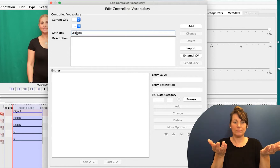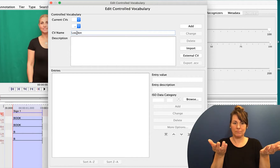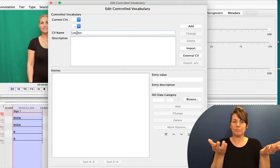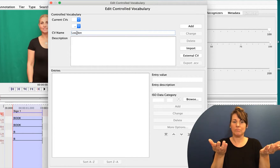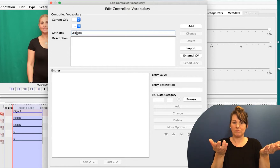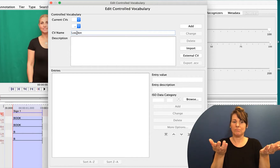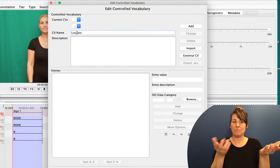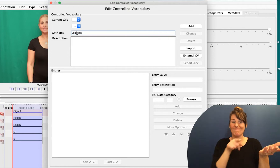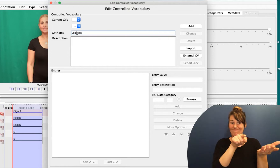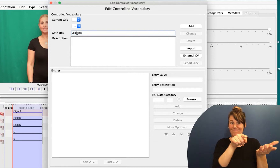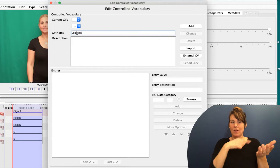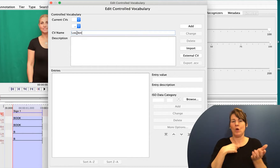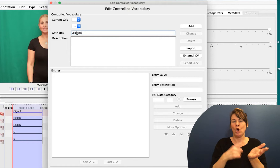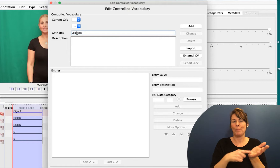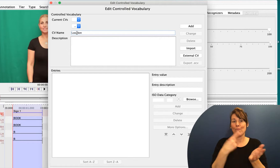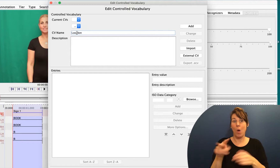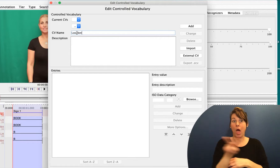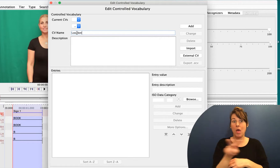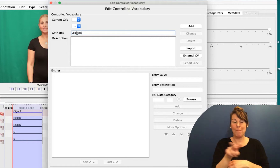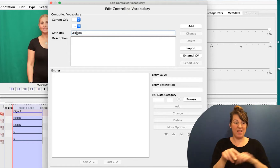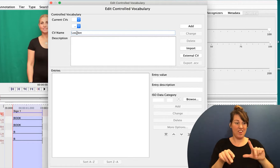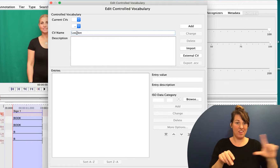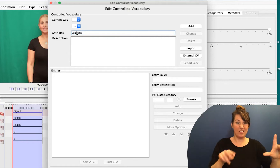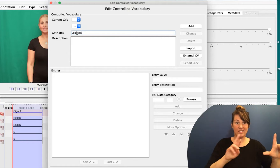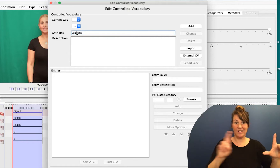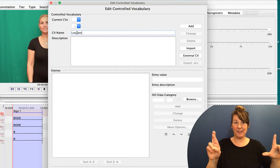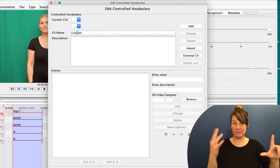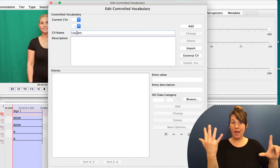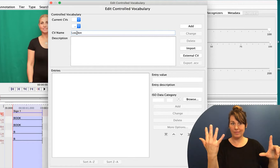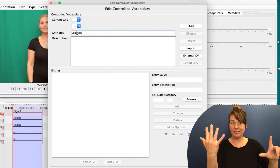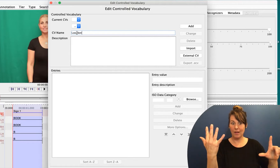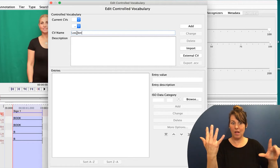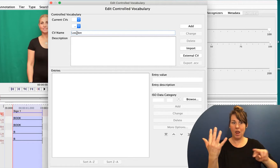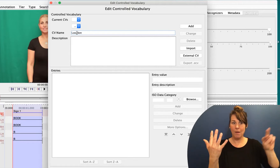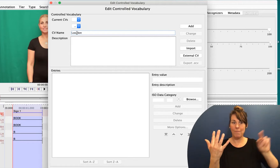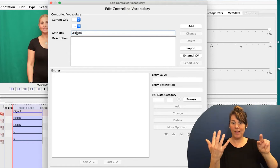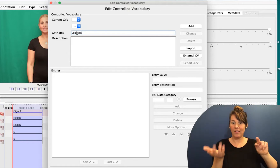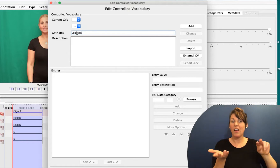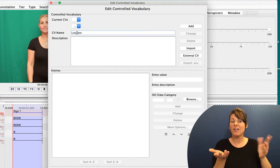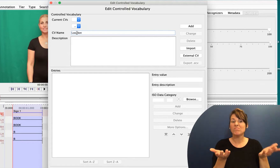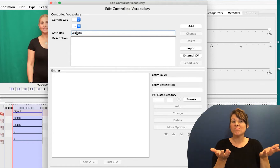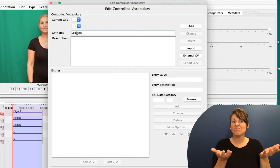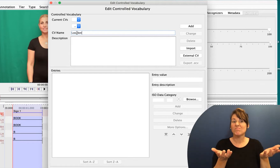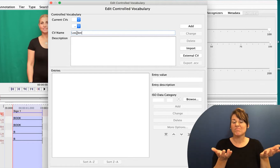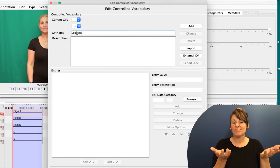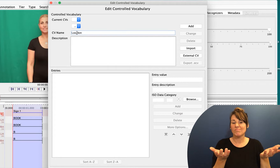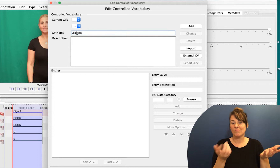"location", and I will use this control vocabulary list for both the left hand and right hand